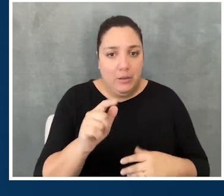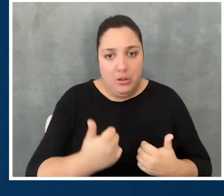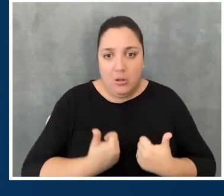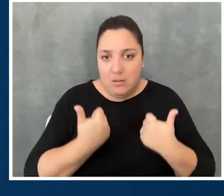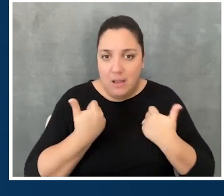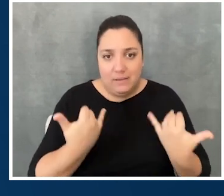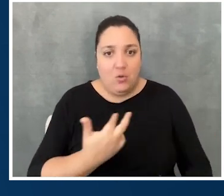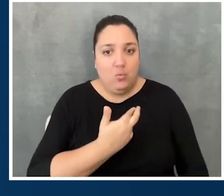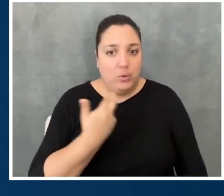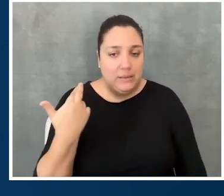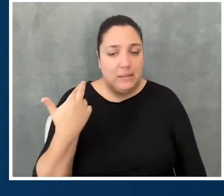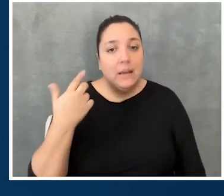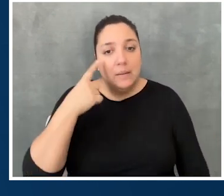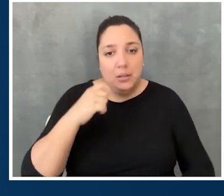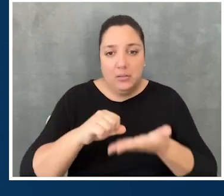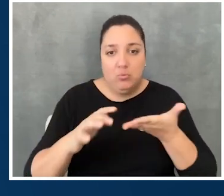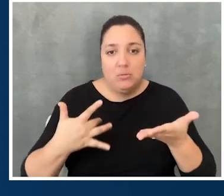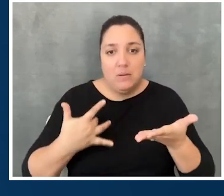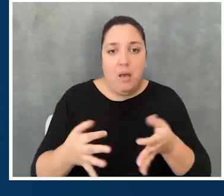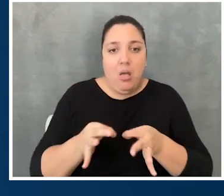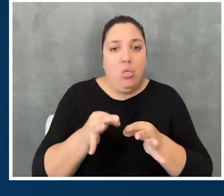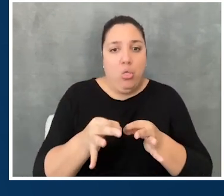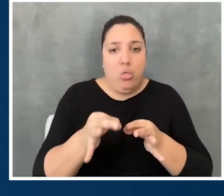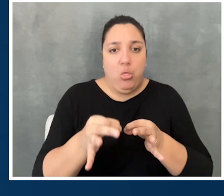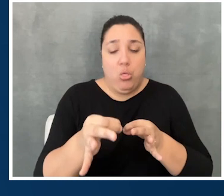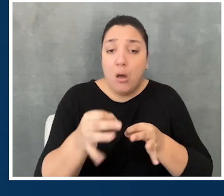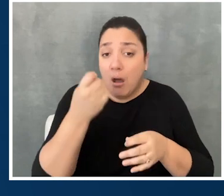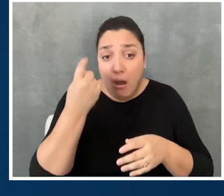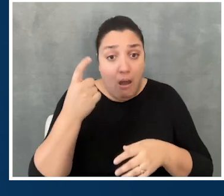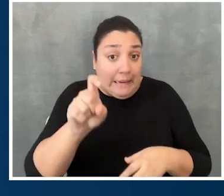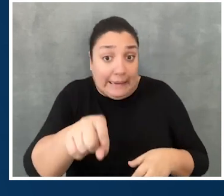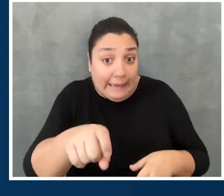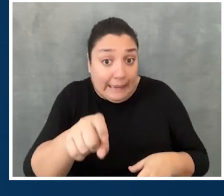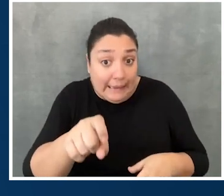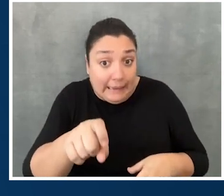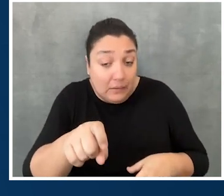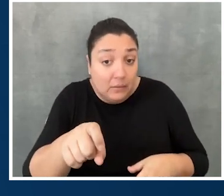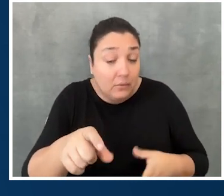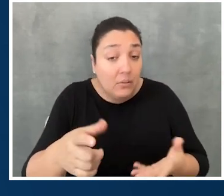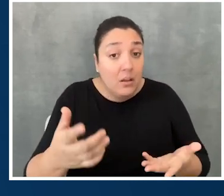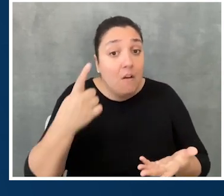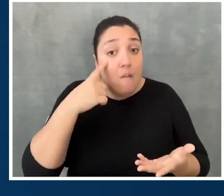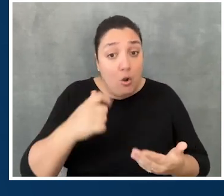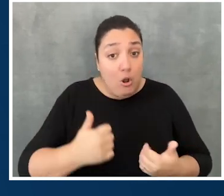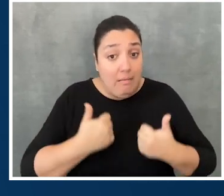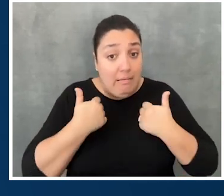because the abortions are being delayed even though they are necessary for lifesaving measures.